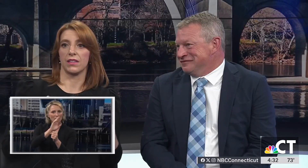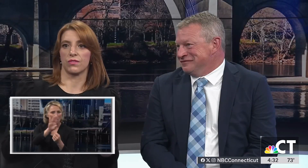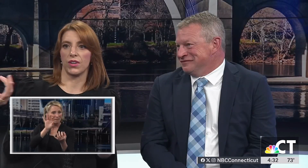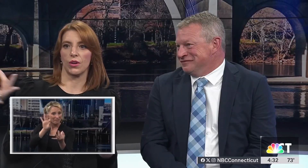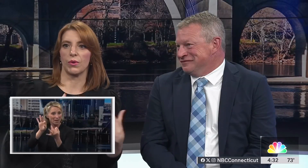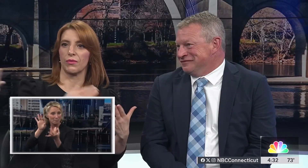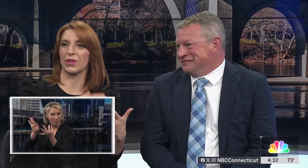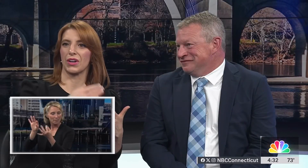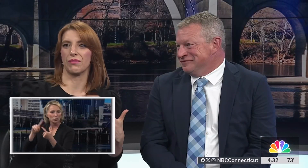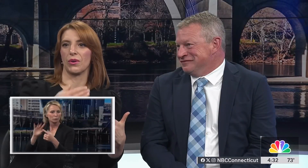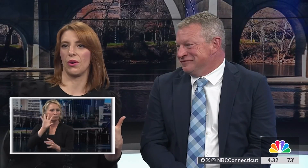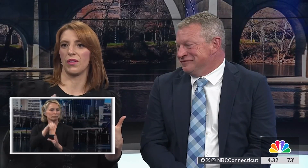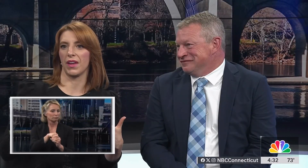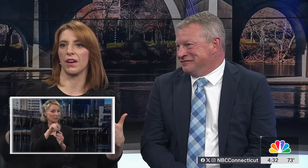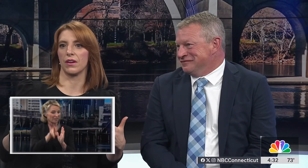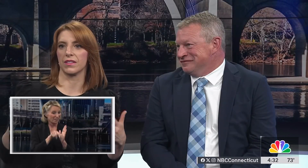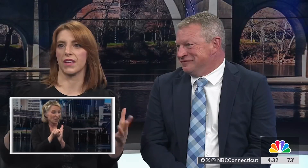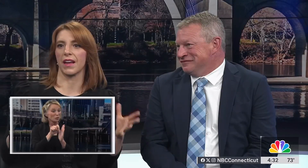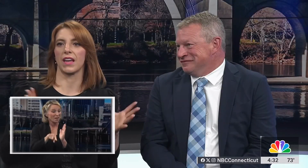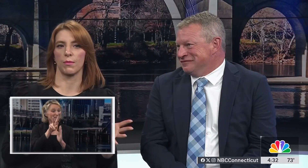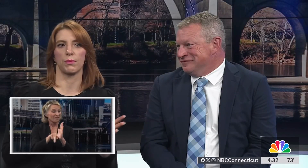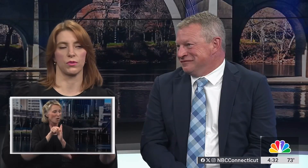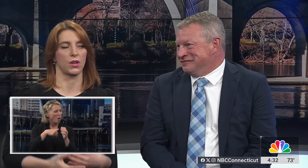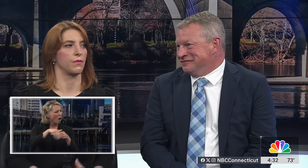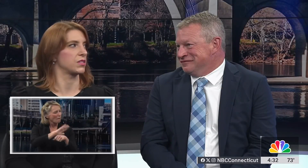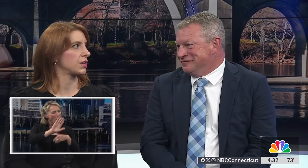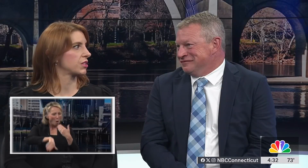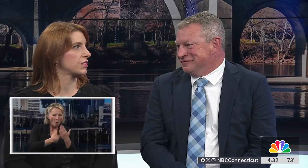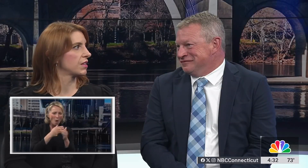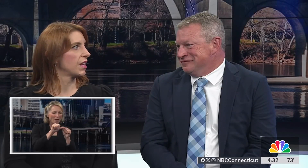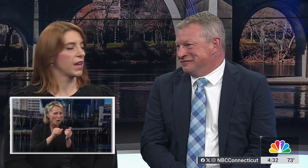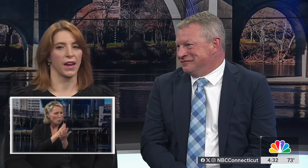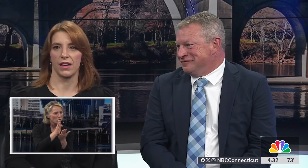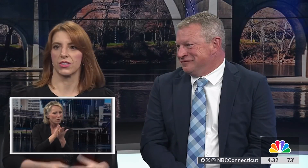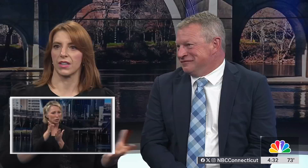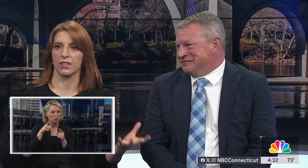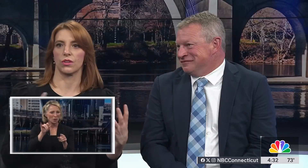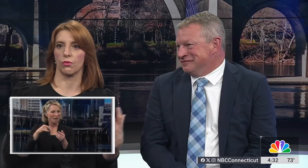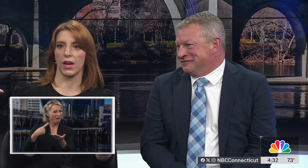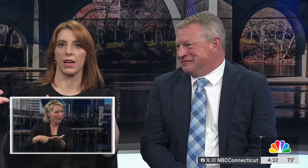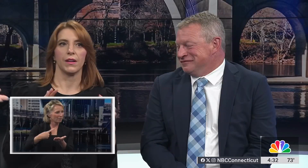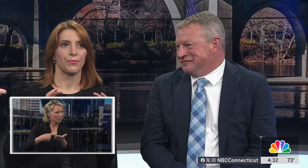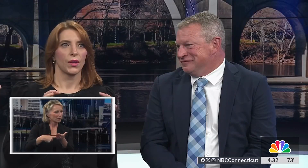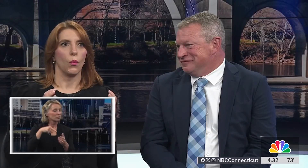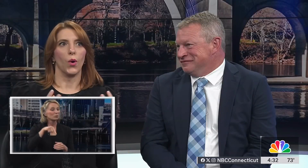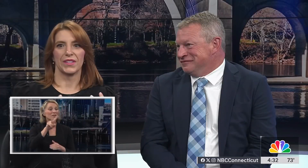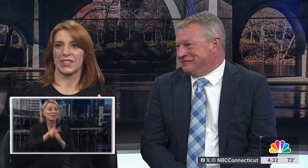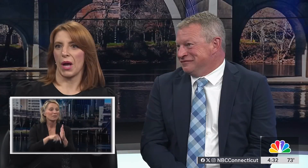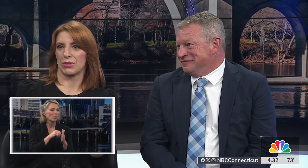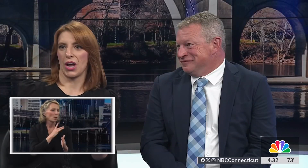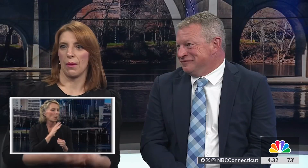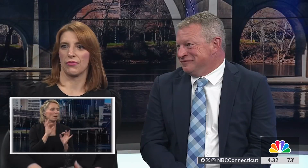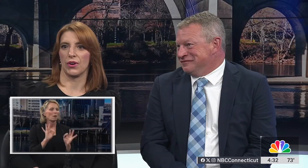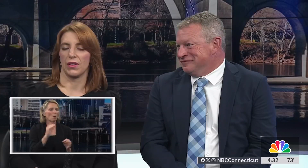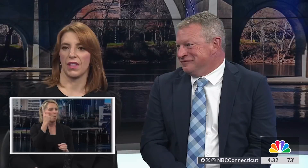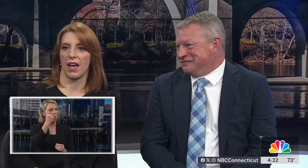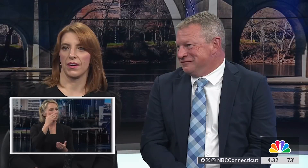folks at the American School for the deaf to talk to the hospitals, get their feedback. And in this video, we've really